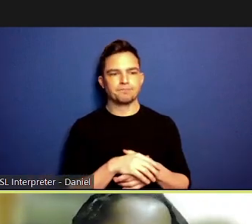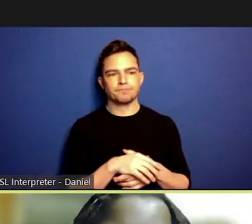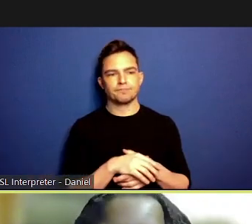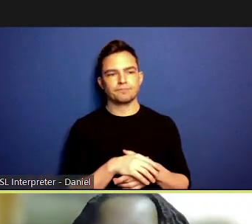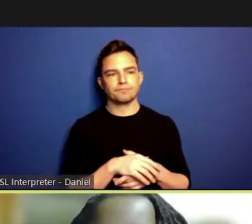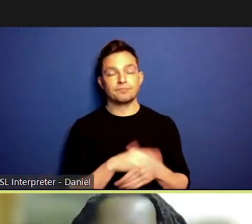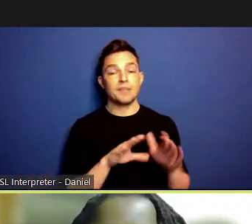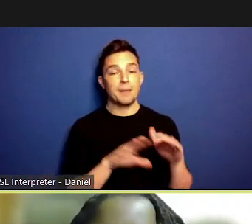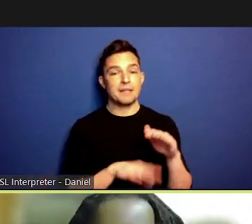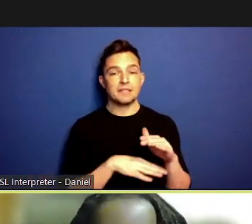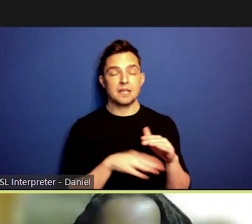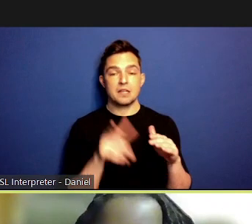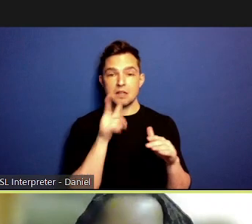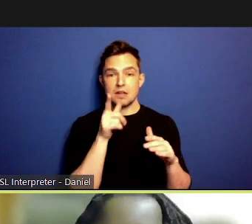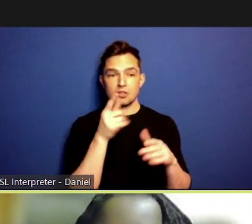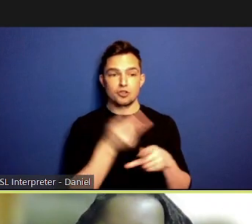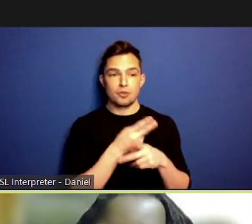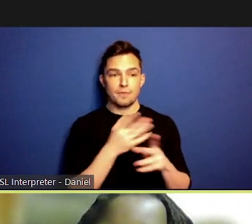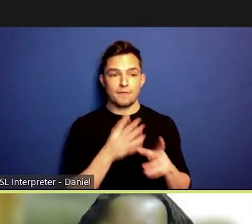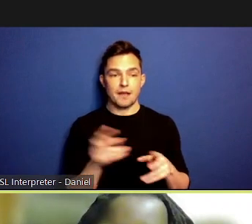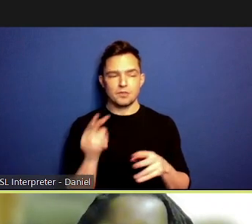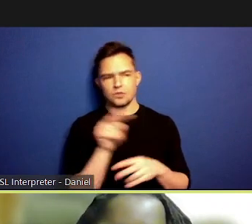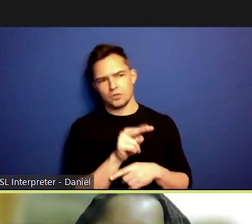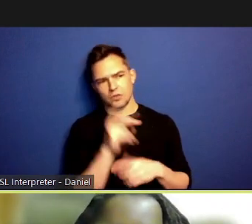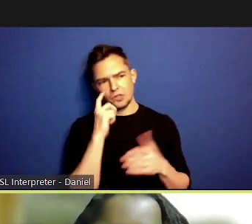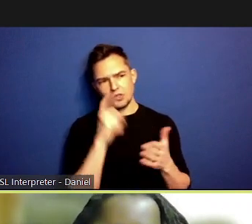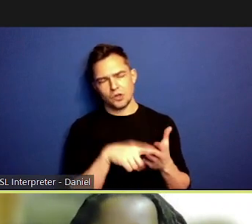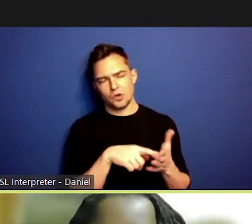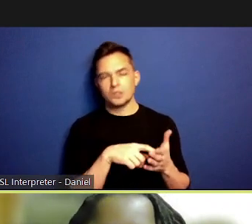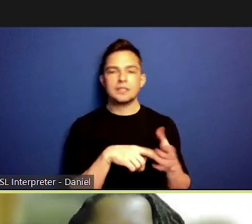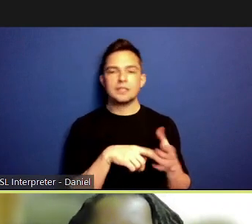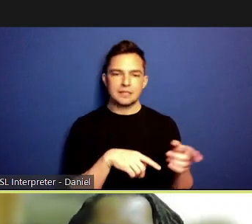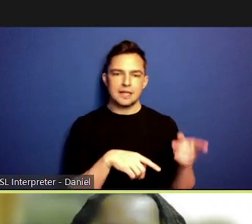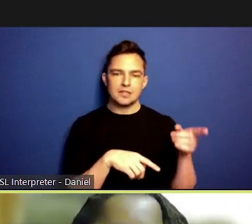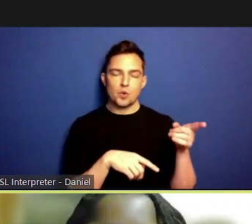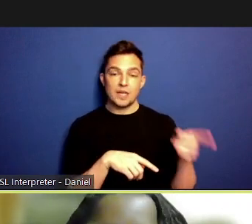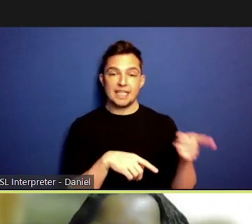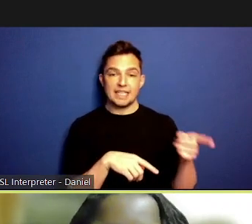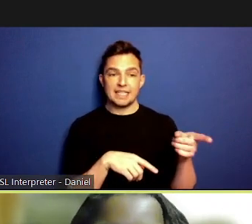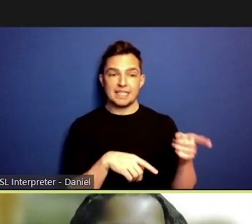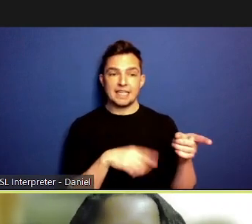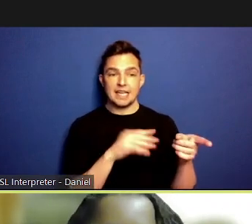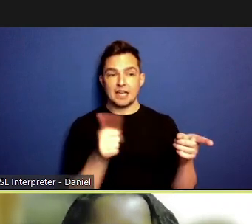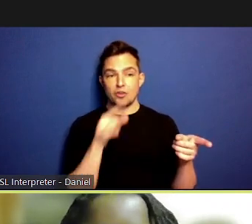the lunch supervisor noticed. And so he and other students who were doing the same thing